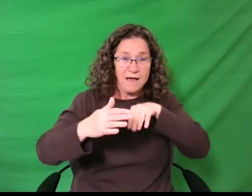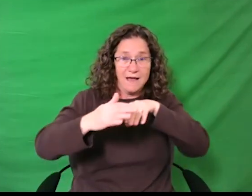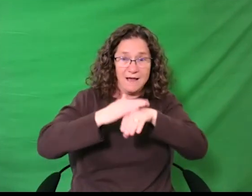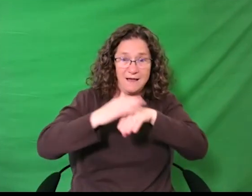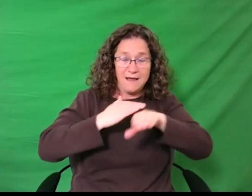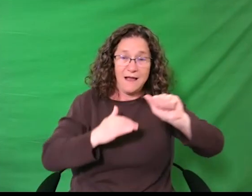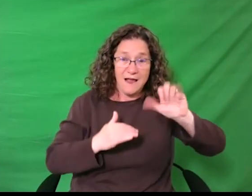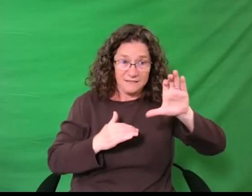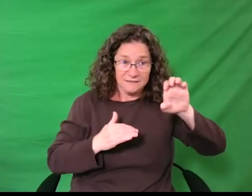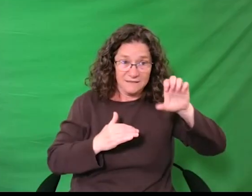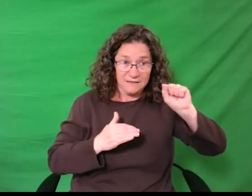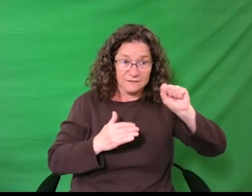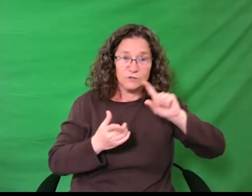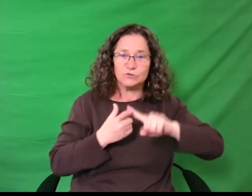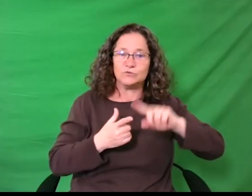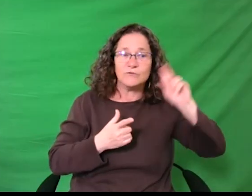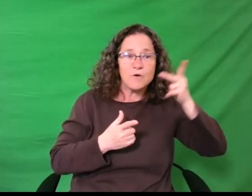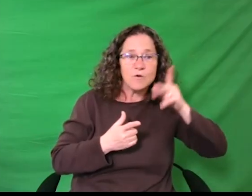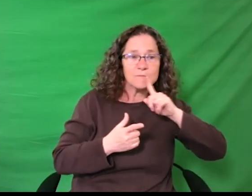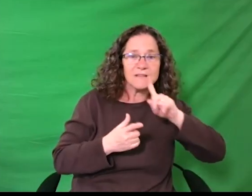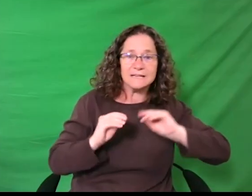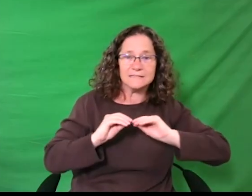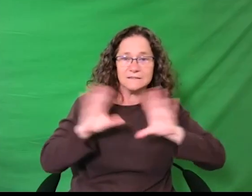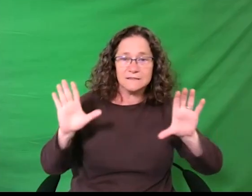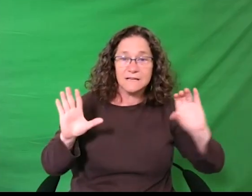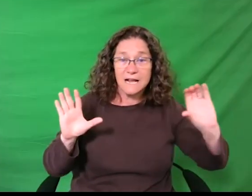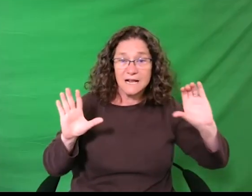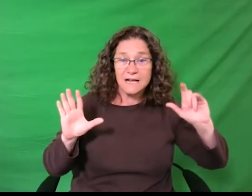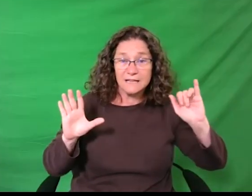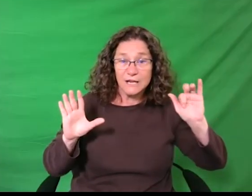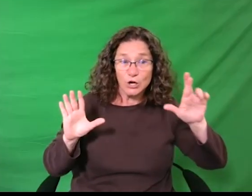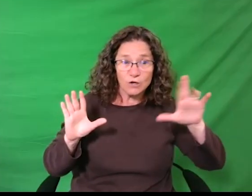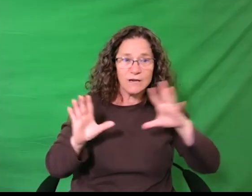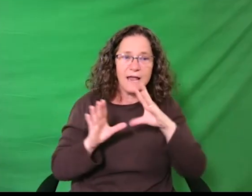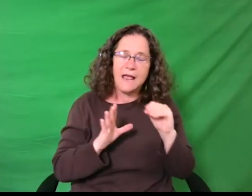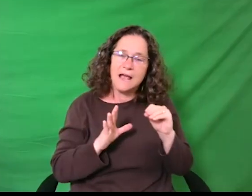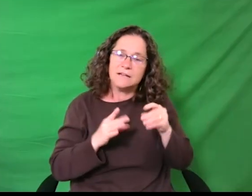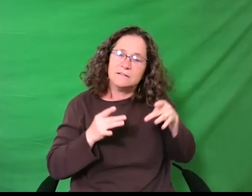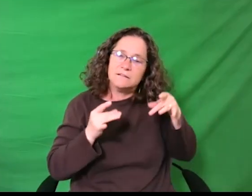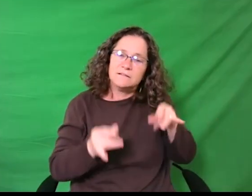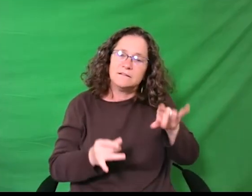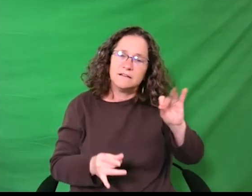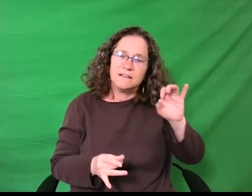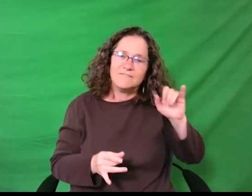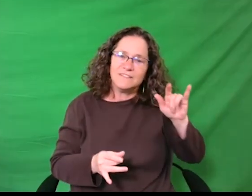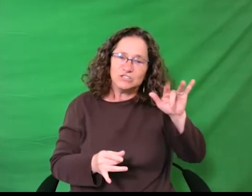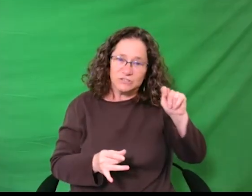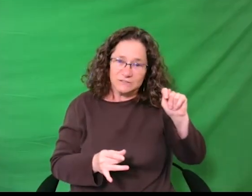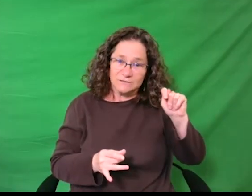So being able to receive sounds, phonemes visually ensures access to the basic building